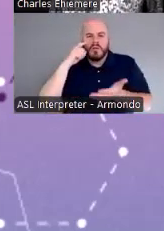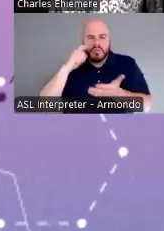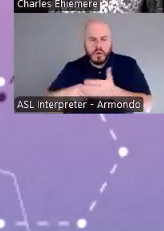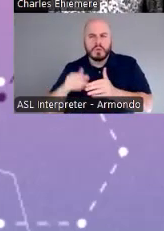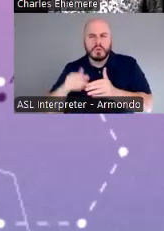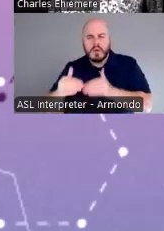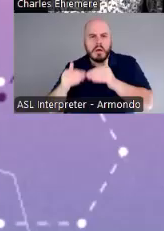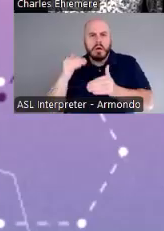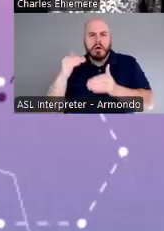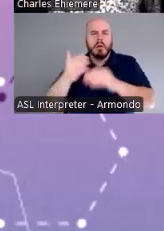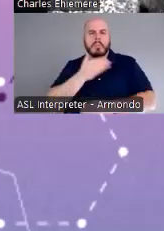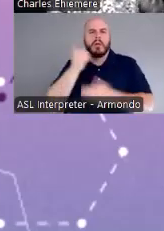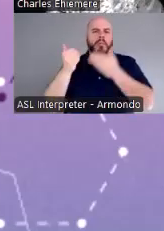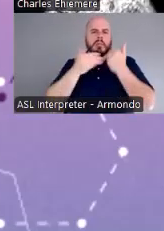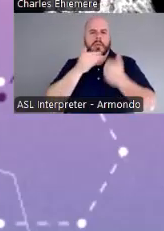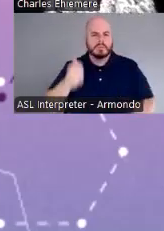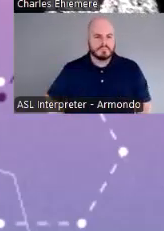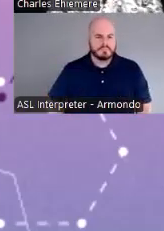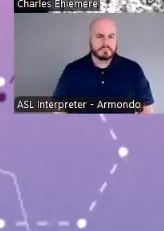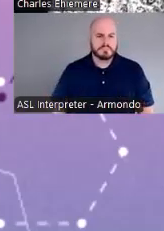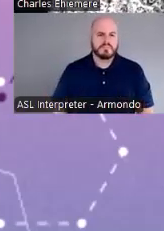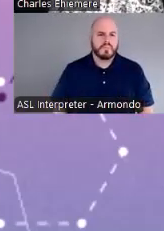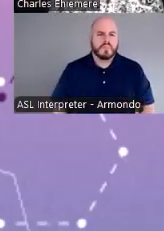Now, impact so far--